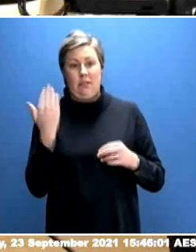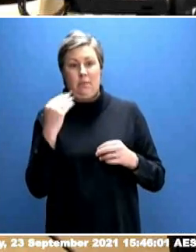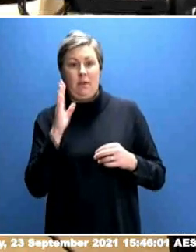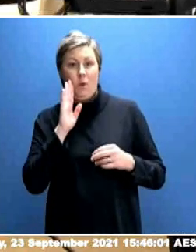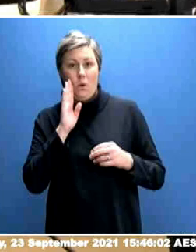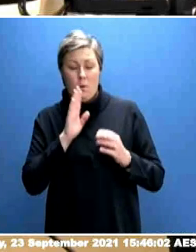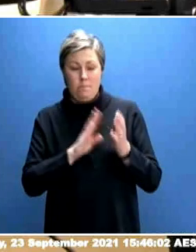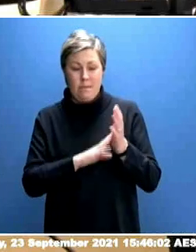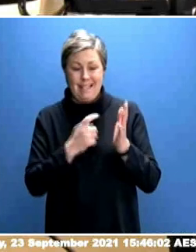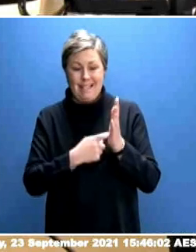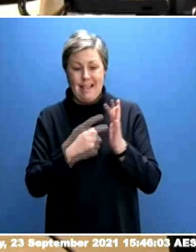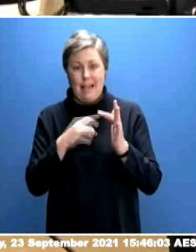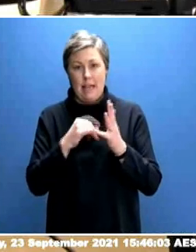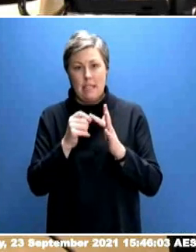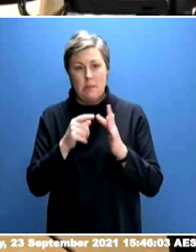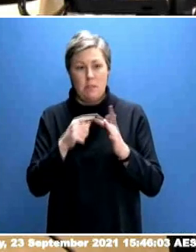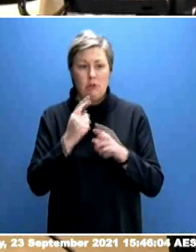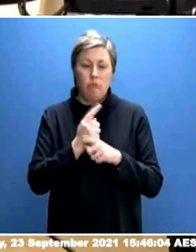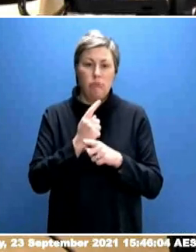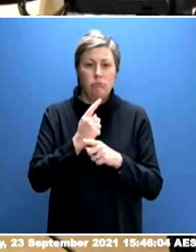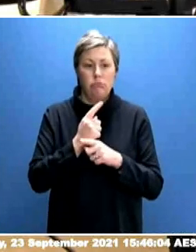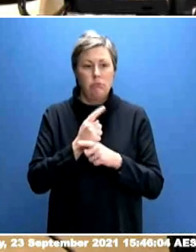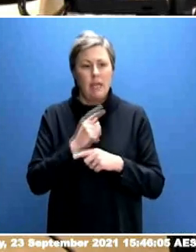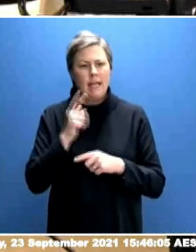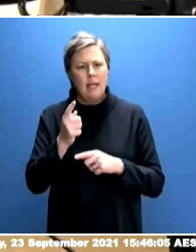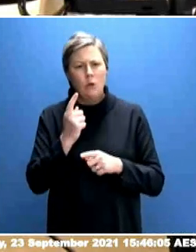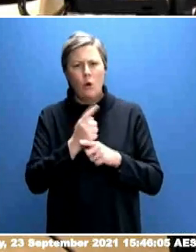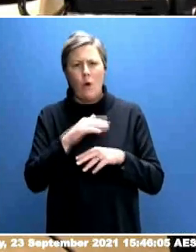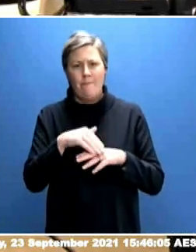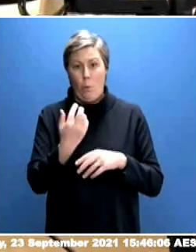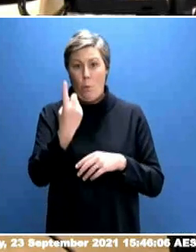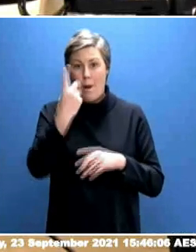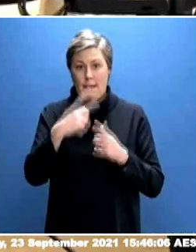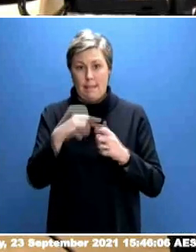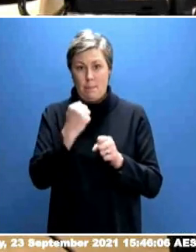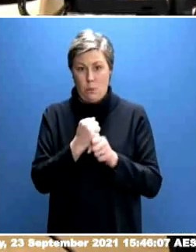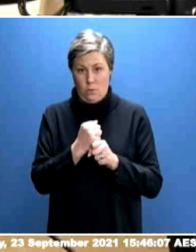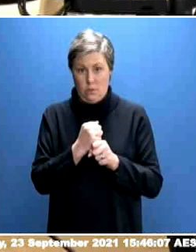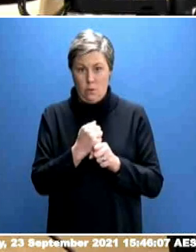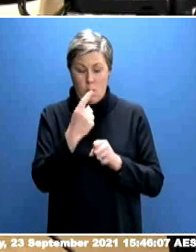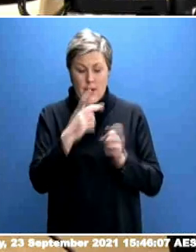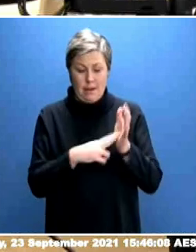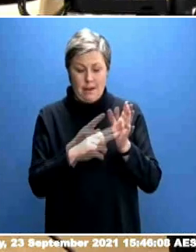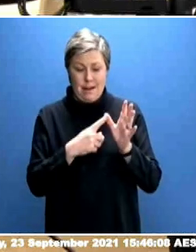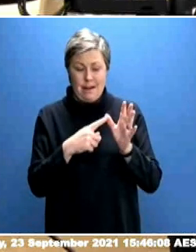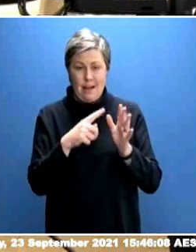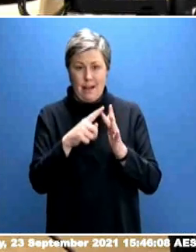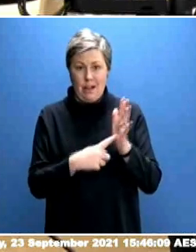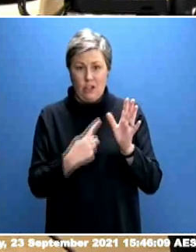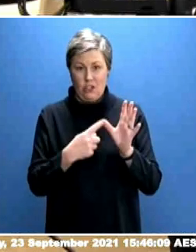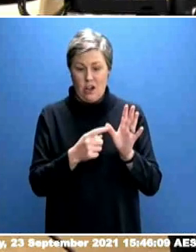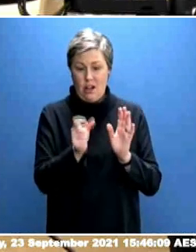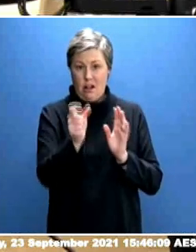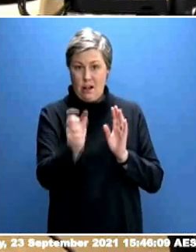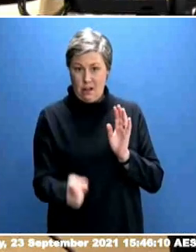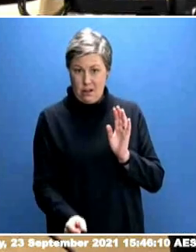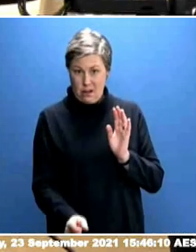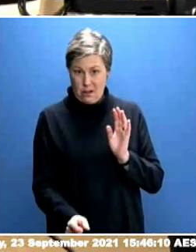heard him speak about what he understood was a case where a NAAJA client had not